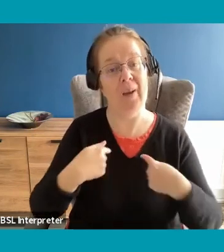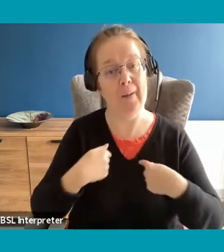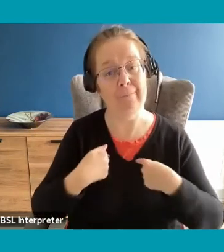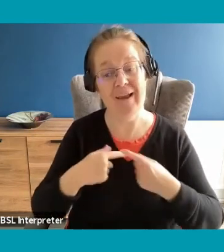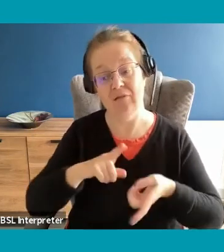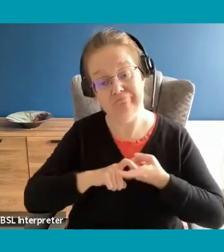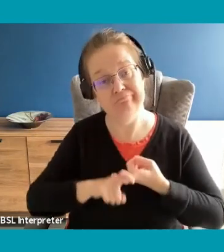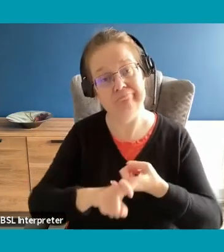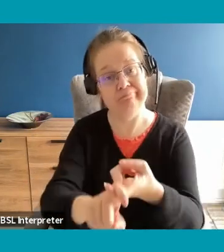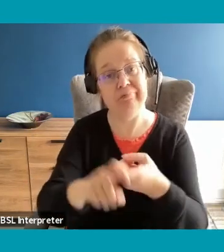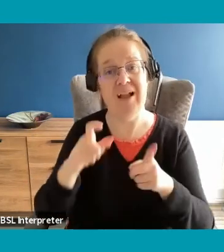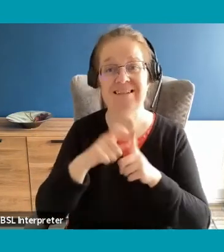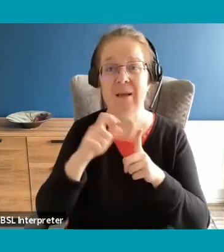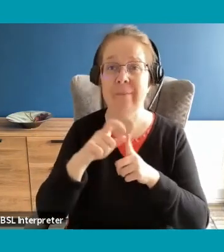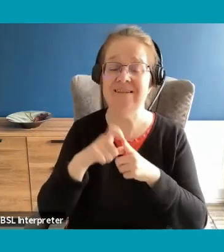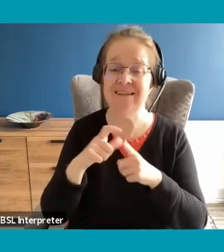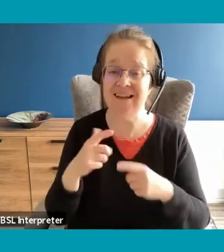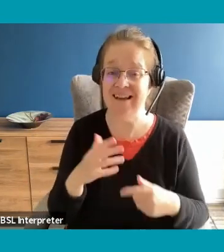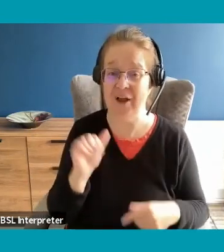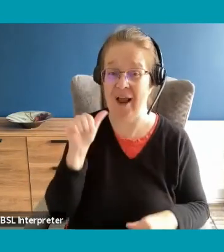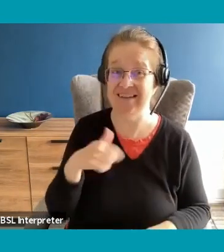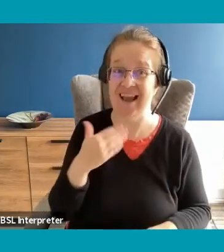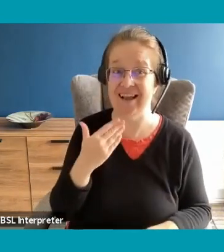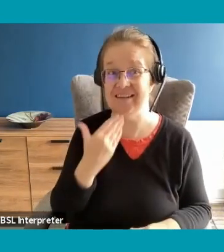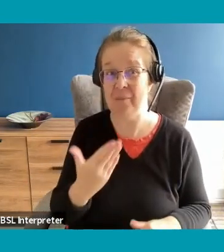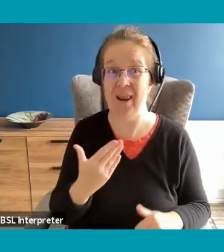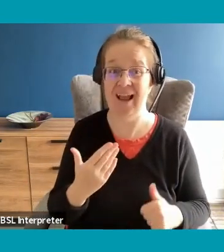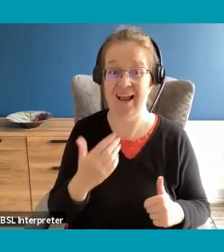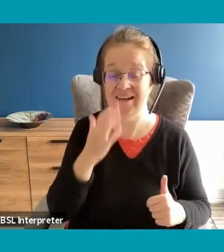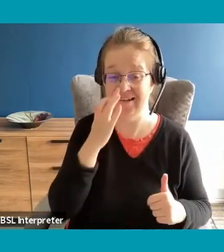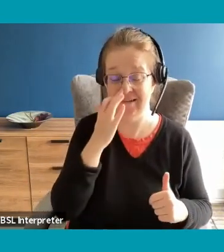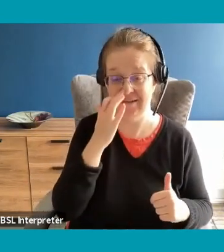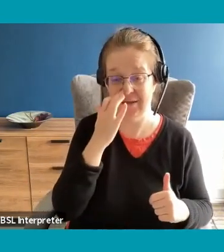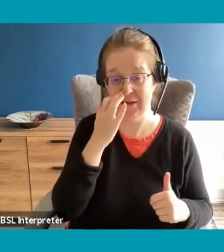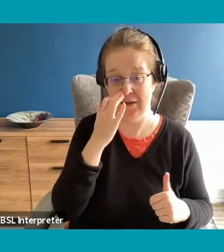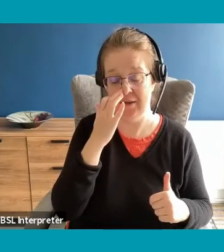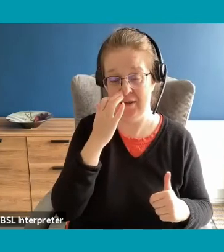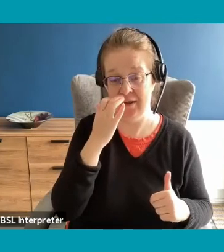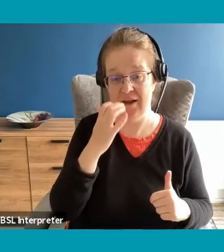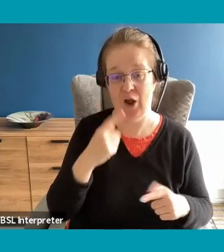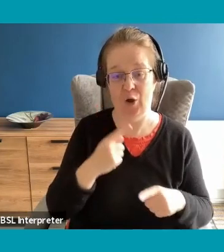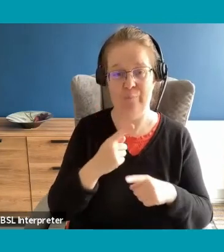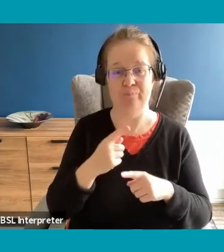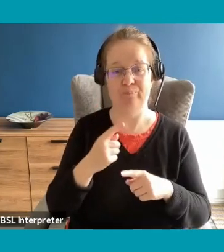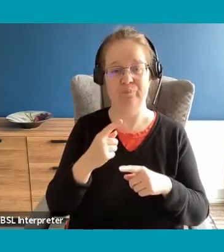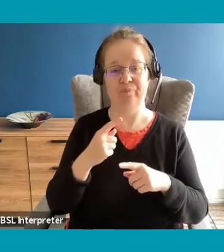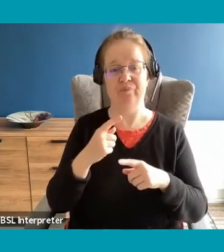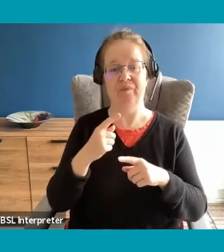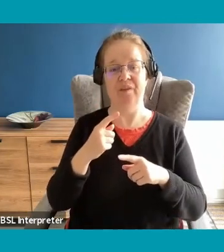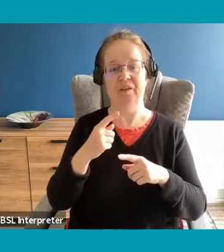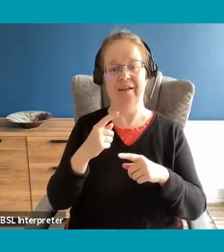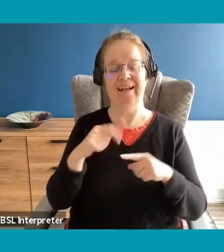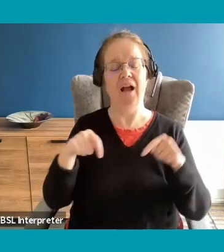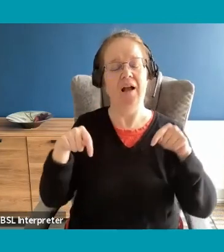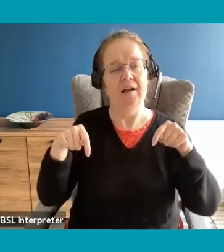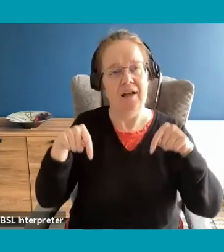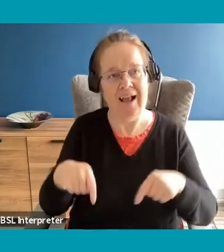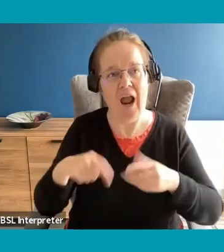made me want to say yes please. When we spoke about this role was it is so fantastic to be in a company